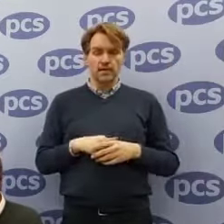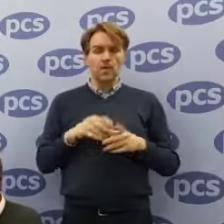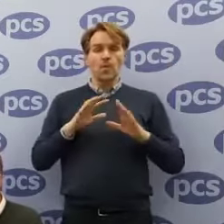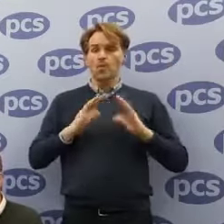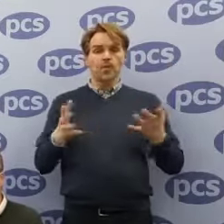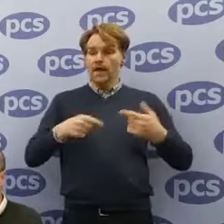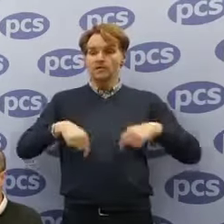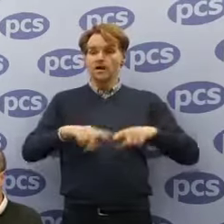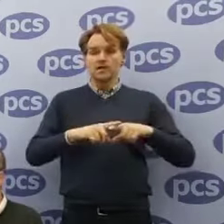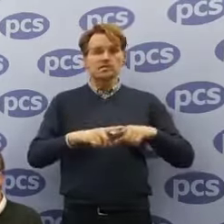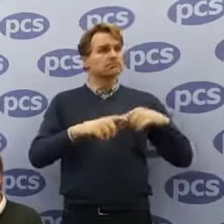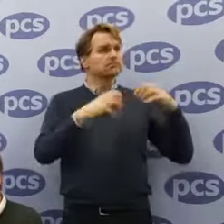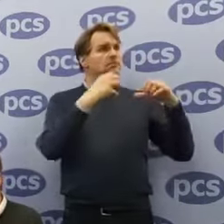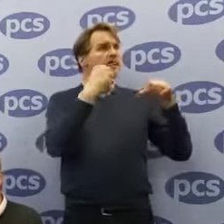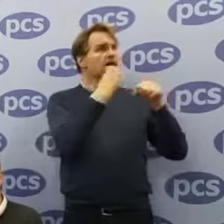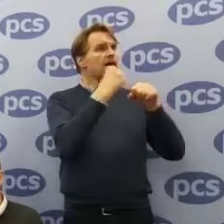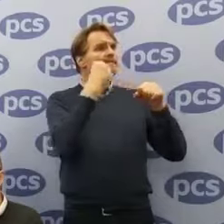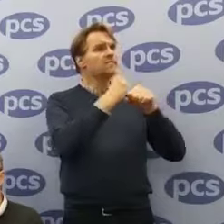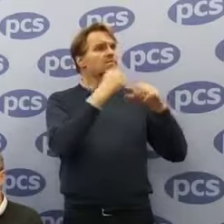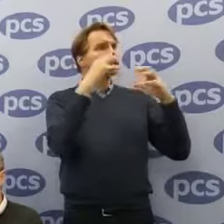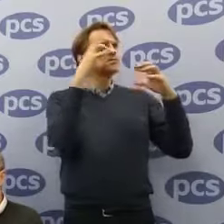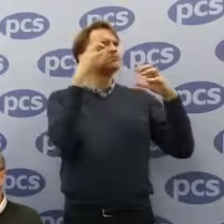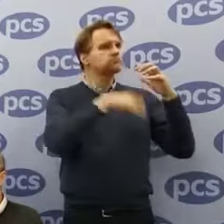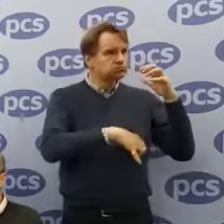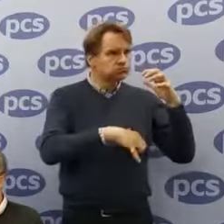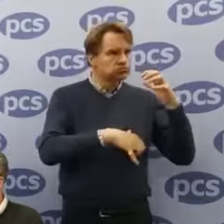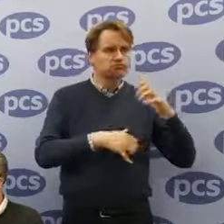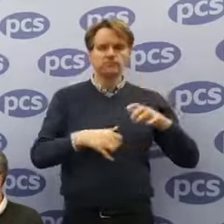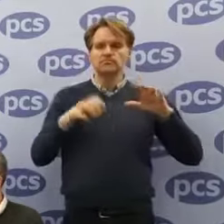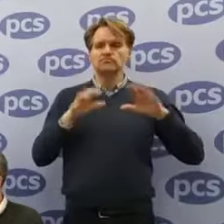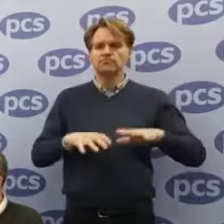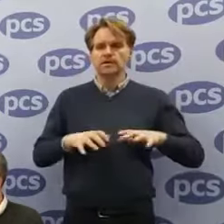and the government certainly would grind to a halt. Now more than ever that is